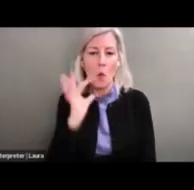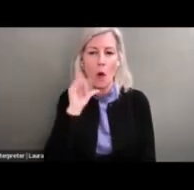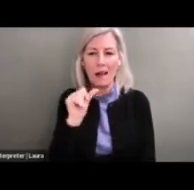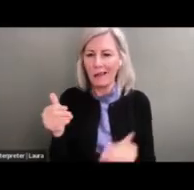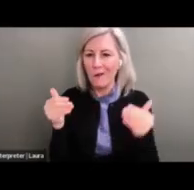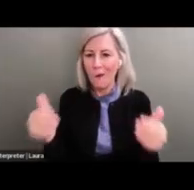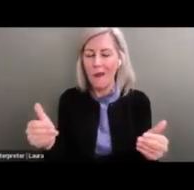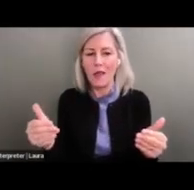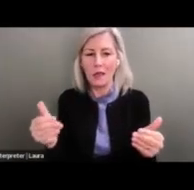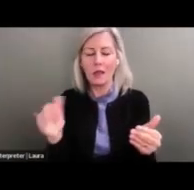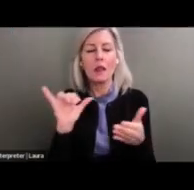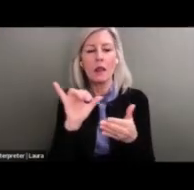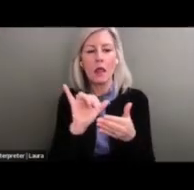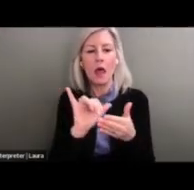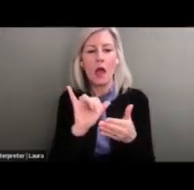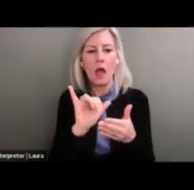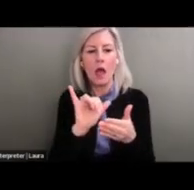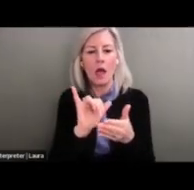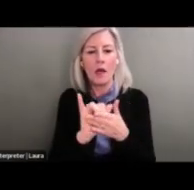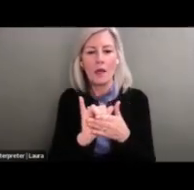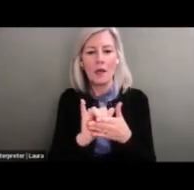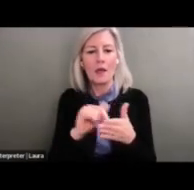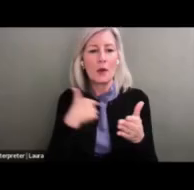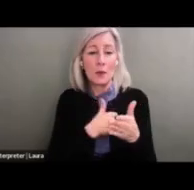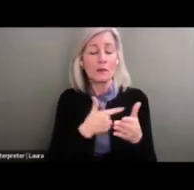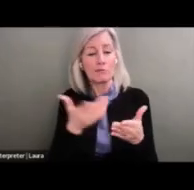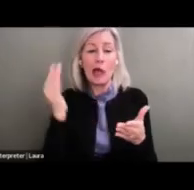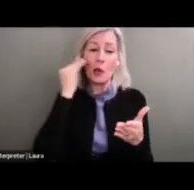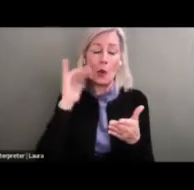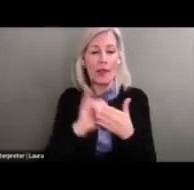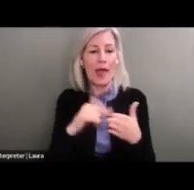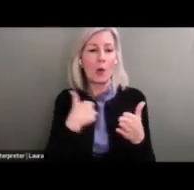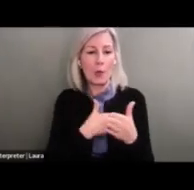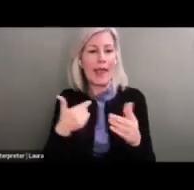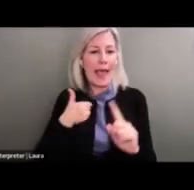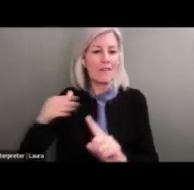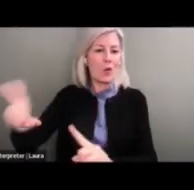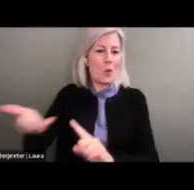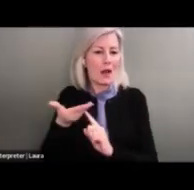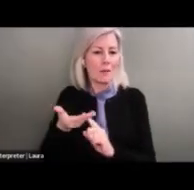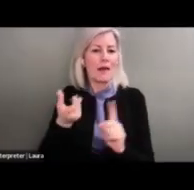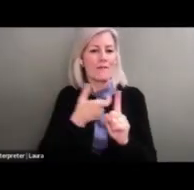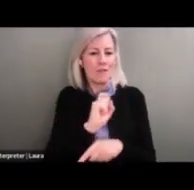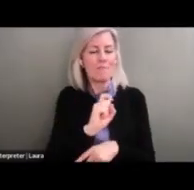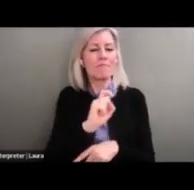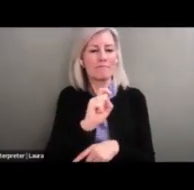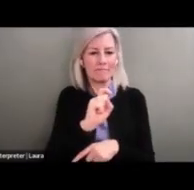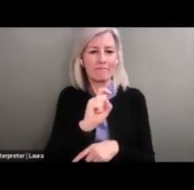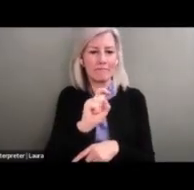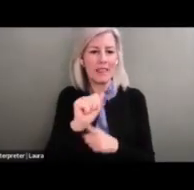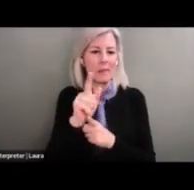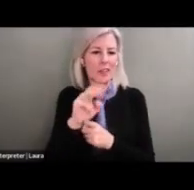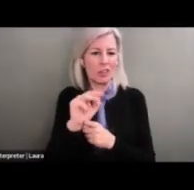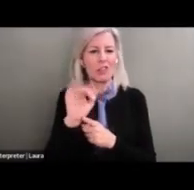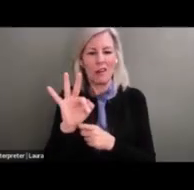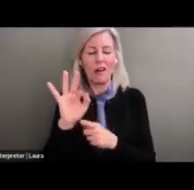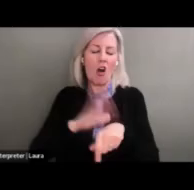Hey, this is Alixe. Jennifer is still having some technical difficulties joining or rejoining. So what what I might suggest is that we move on and note that we have a welcoming from the administration for Community Living, but that we move on and to our next speaker, and if we can, we'll come back.